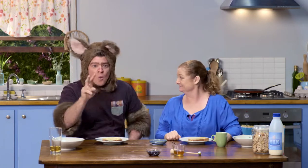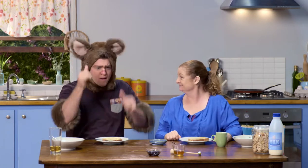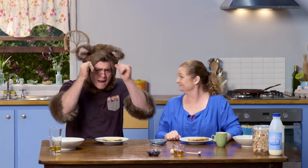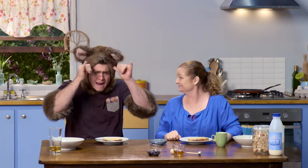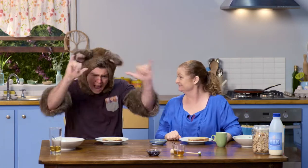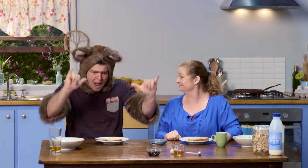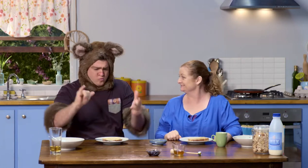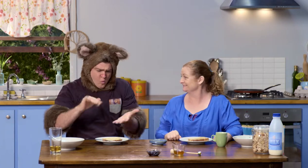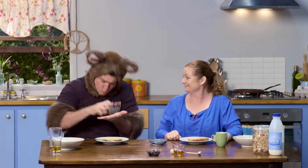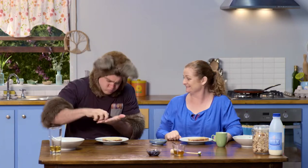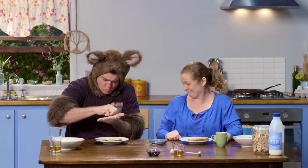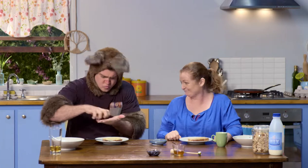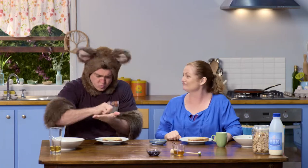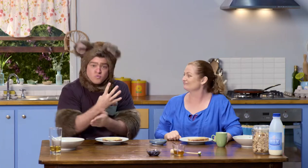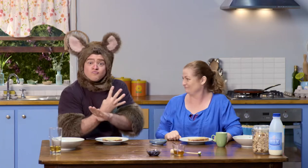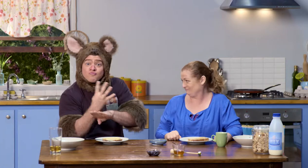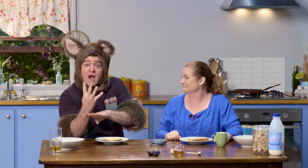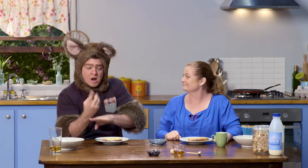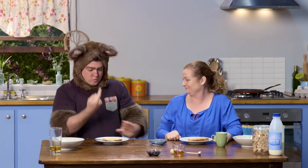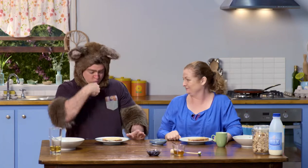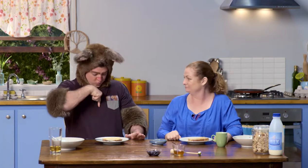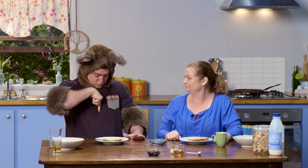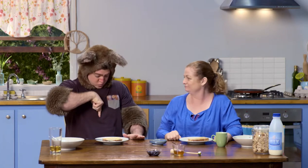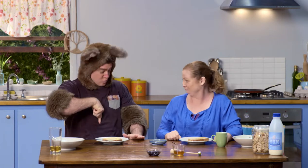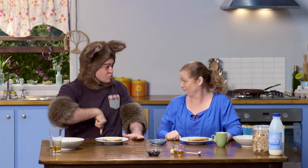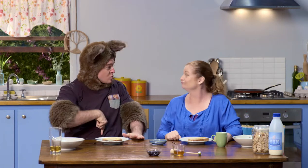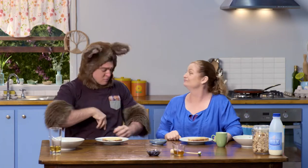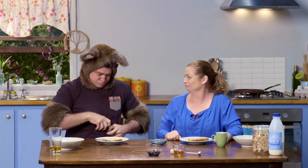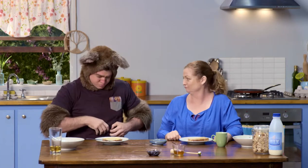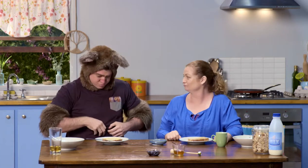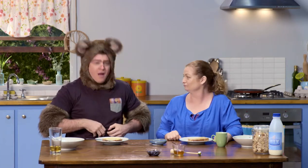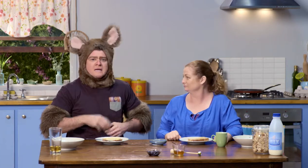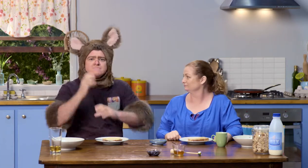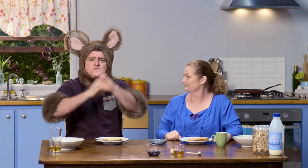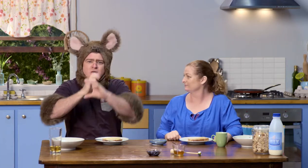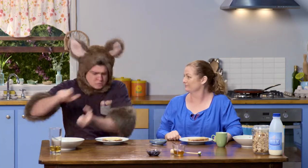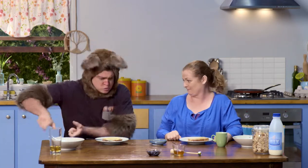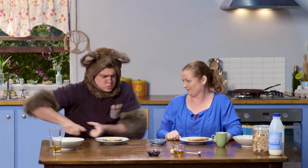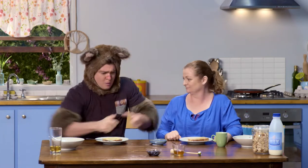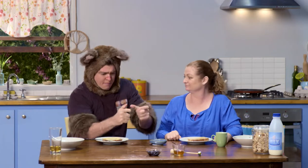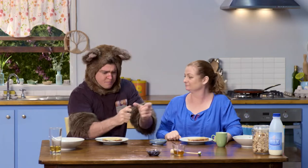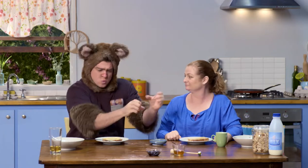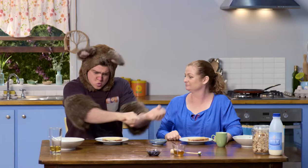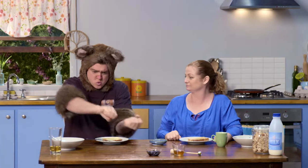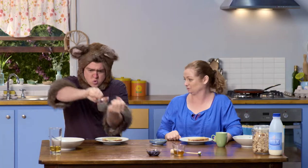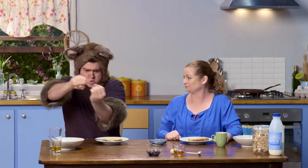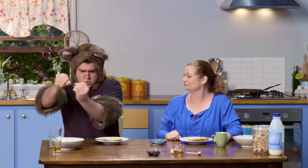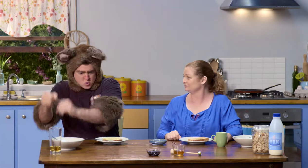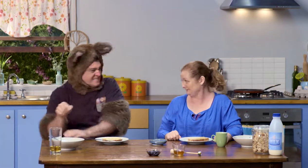The cows ate the grass, they made the milk, there are special machines to get the milk from the cows.